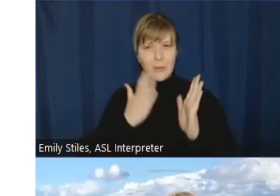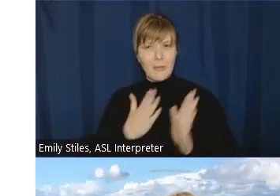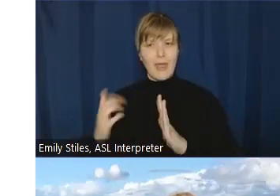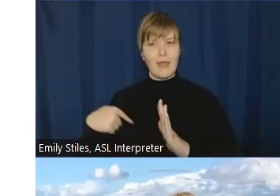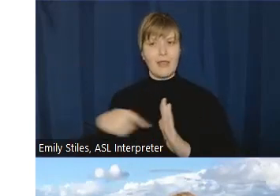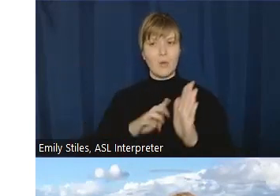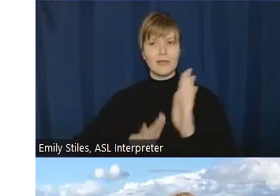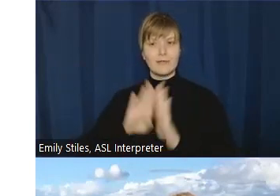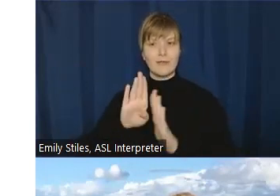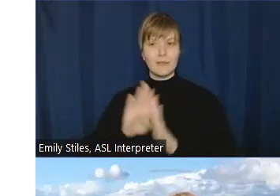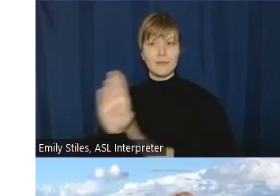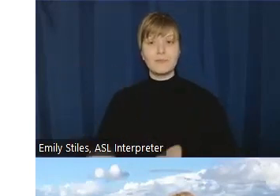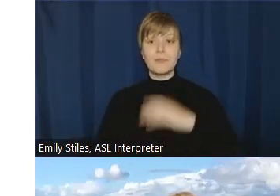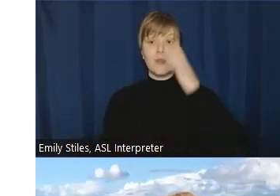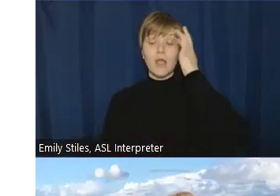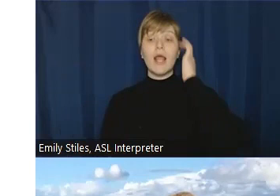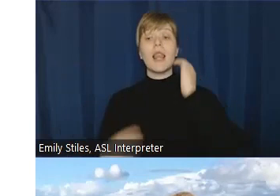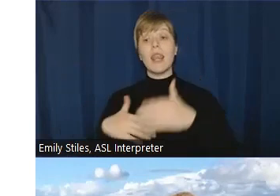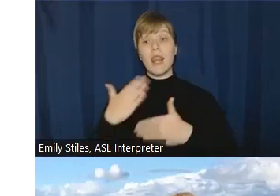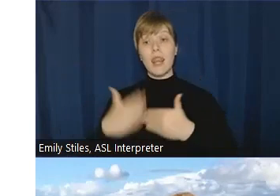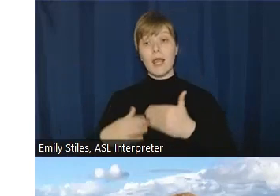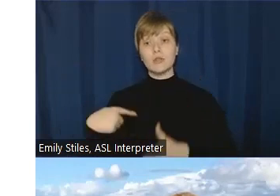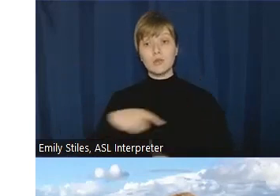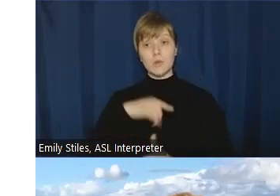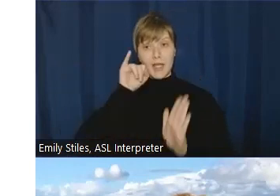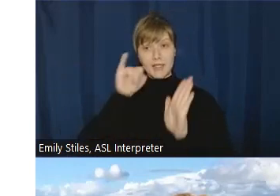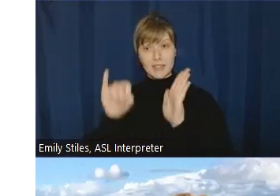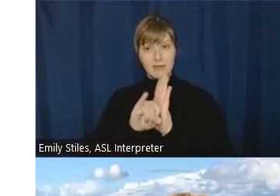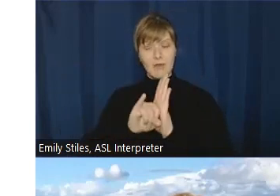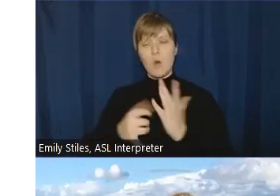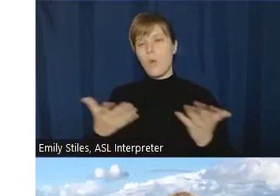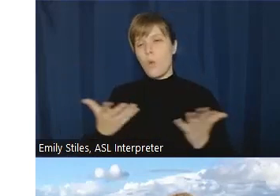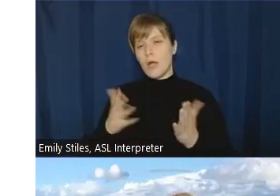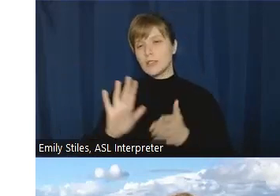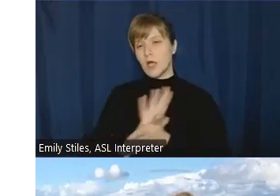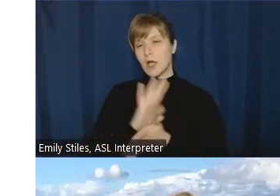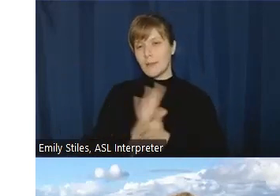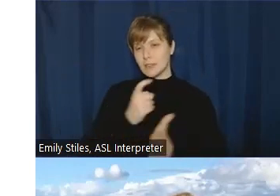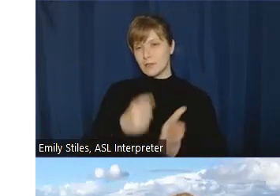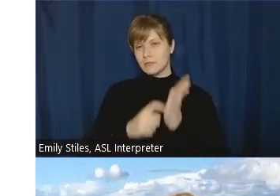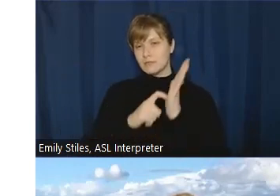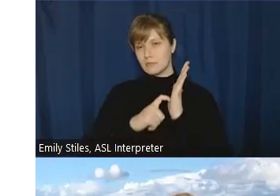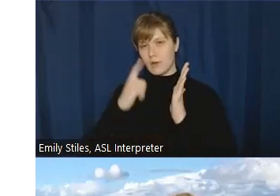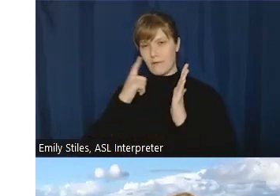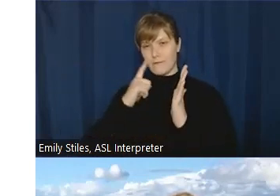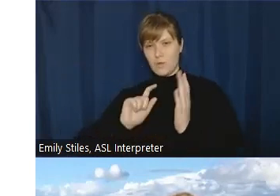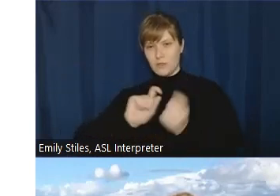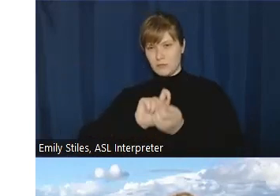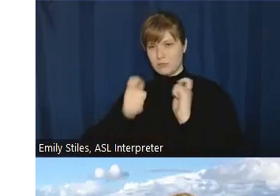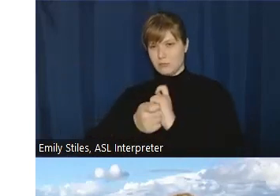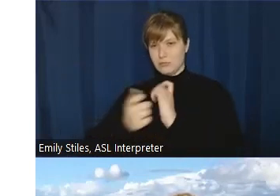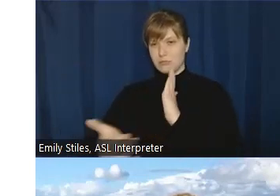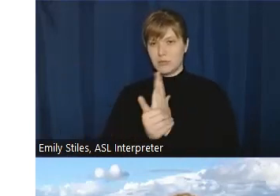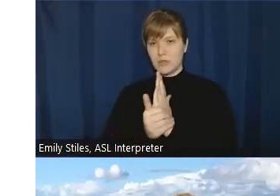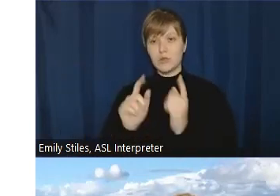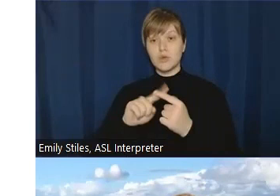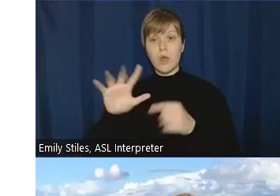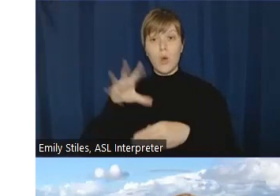We next identified what documents needed to be amended to incorporate this multimodal